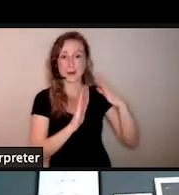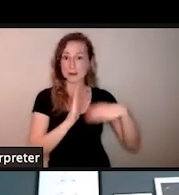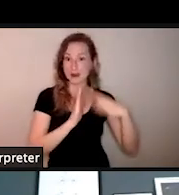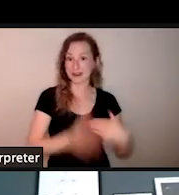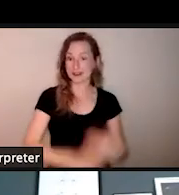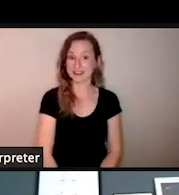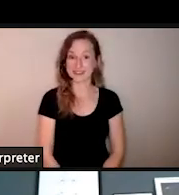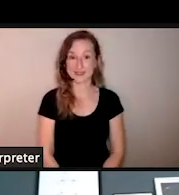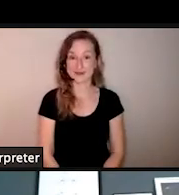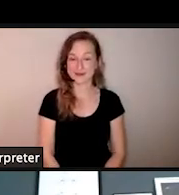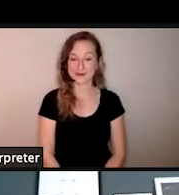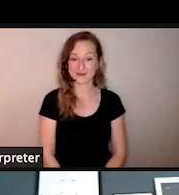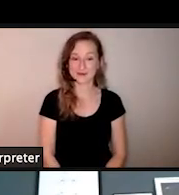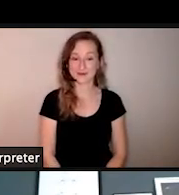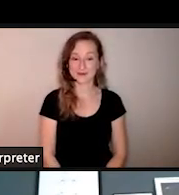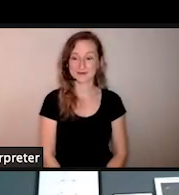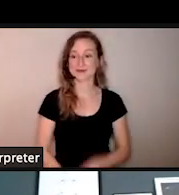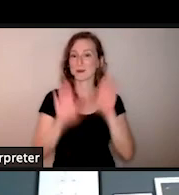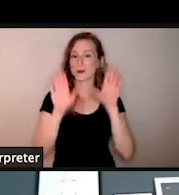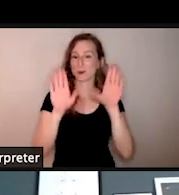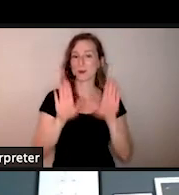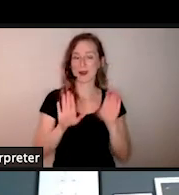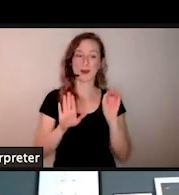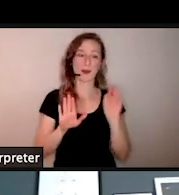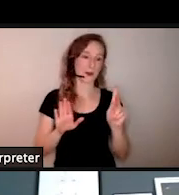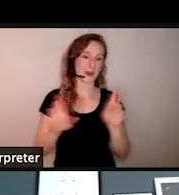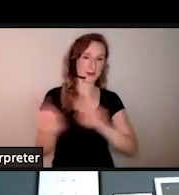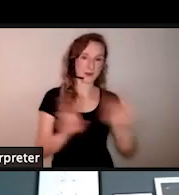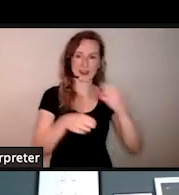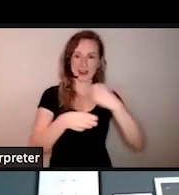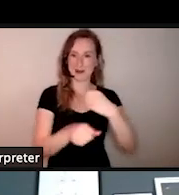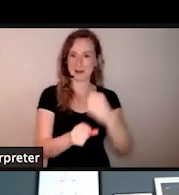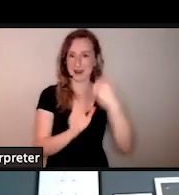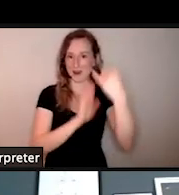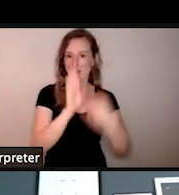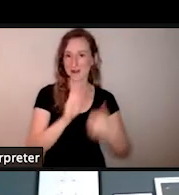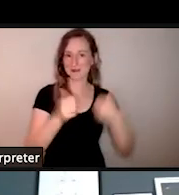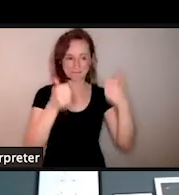We are definitely ready to make some art! Great observations!